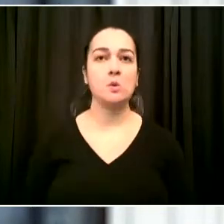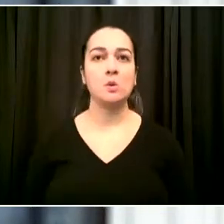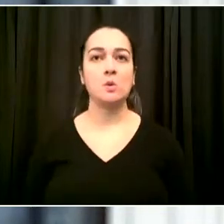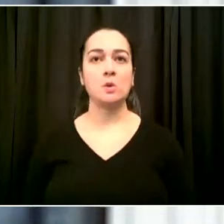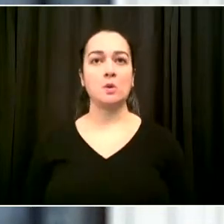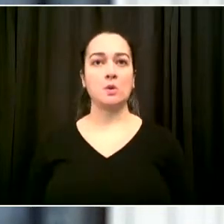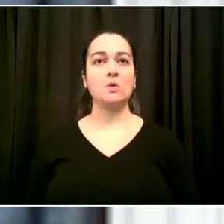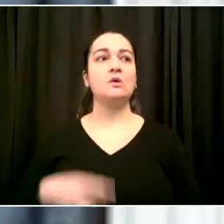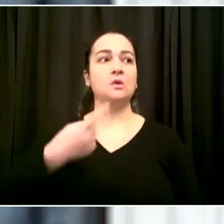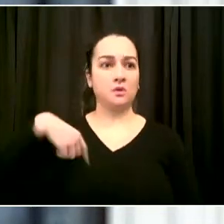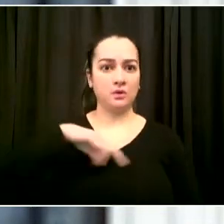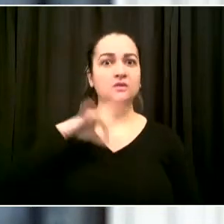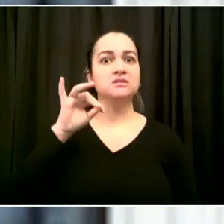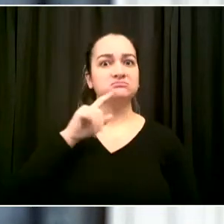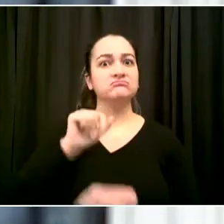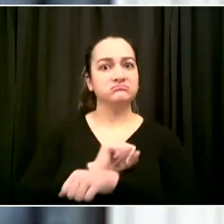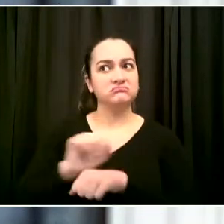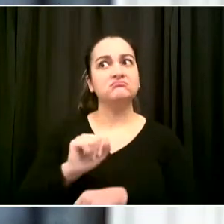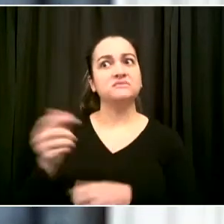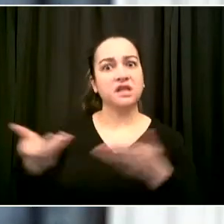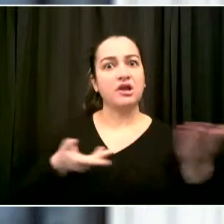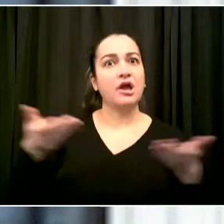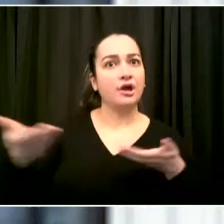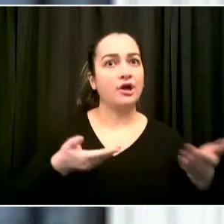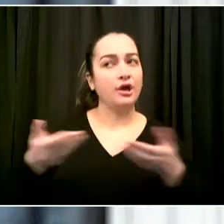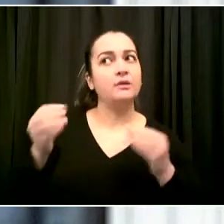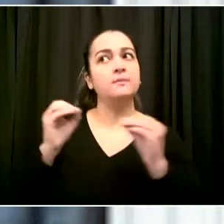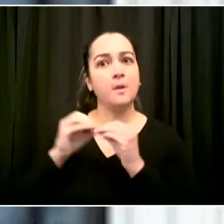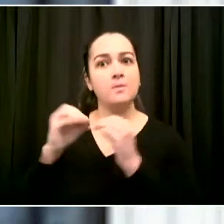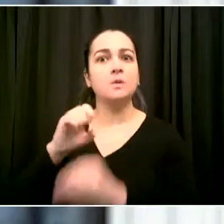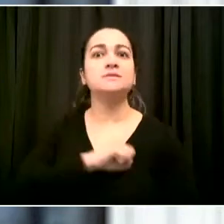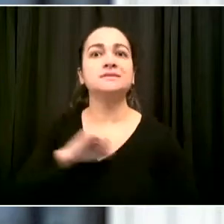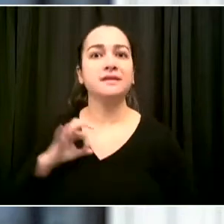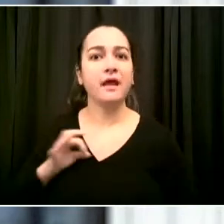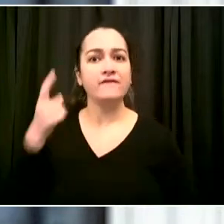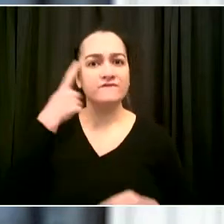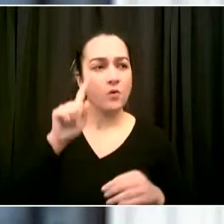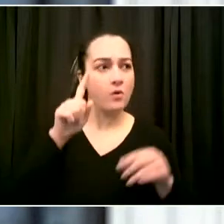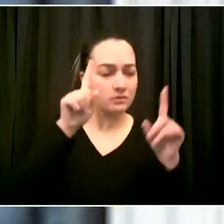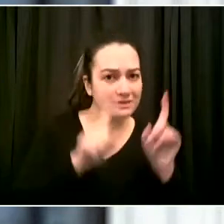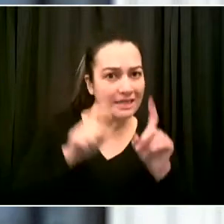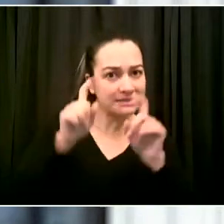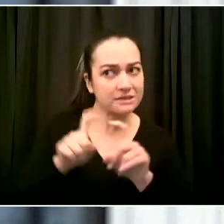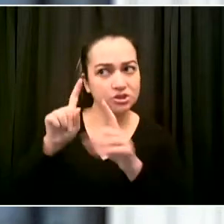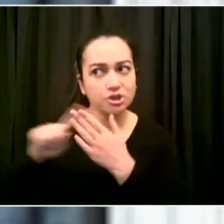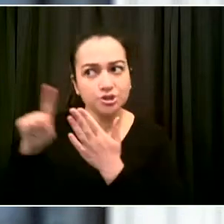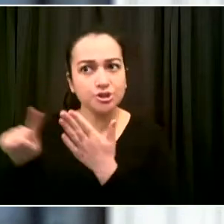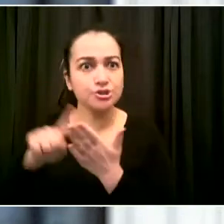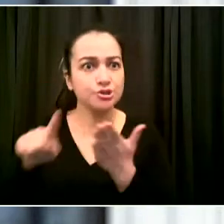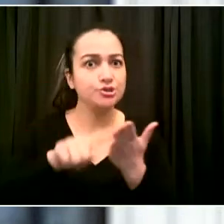SITUATION ROOM AND ADDING WEEKLY TESTING IN OUR MIDDLE AND ELEMENTARY